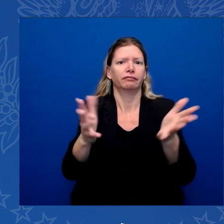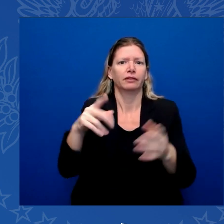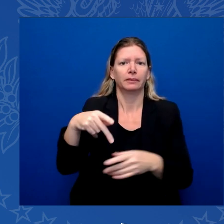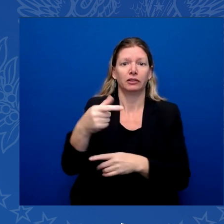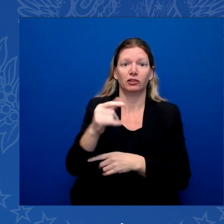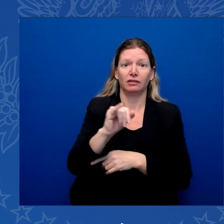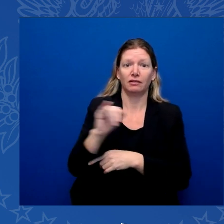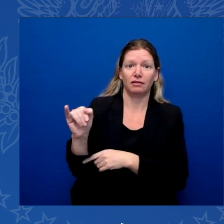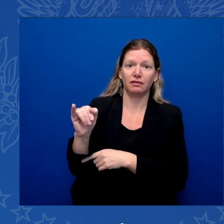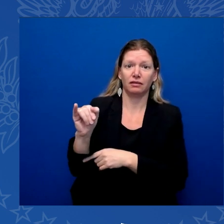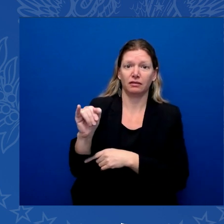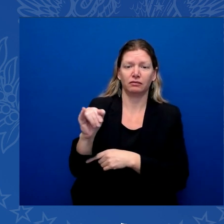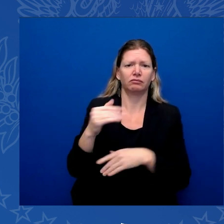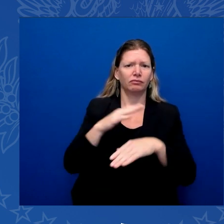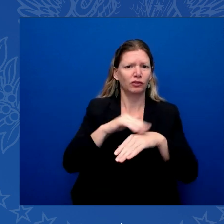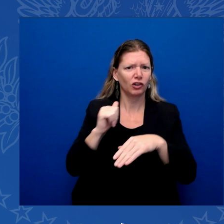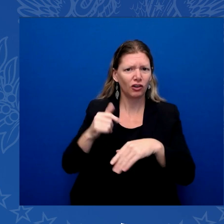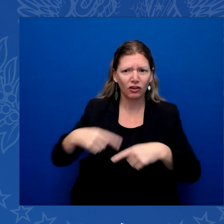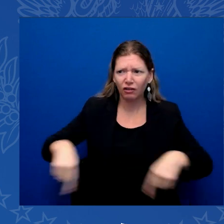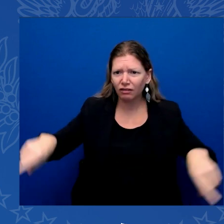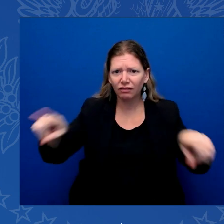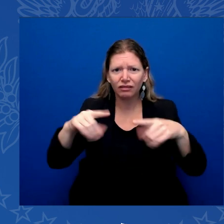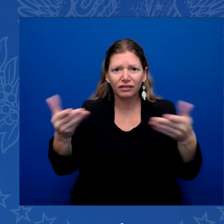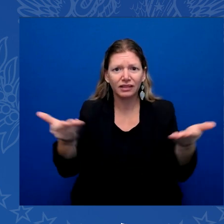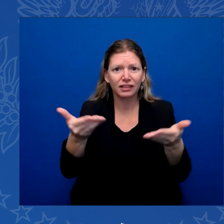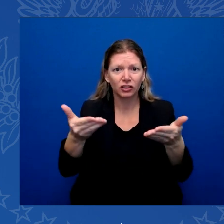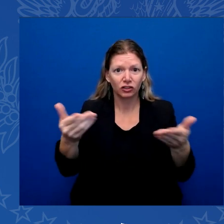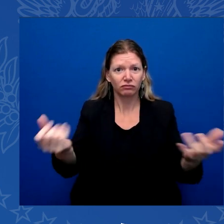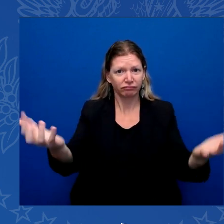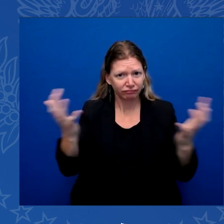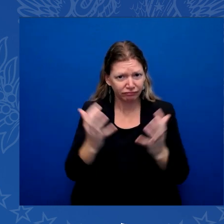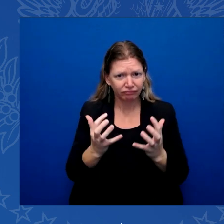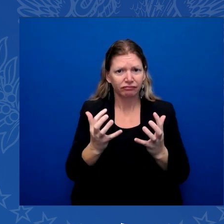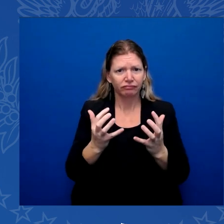once again to work together. Thank you very much.